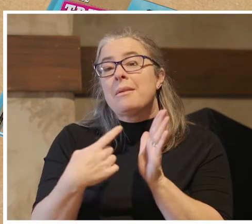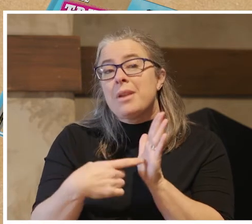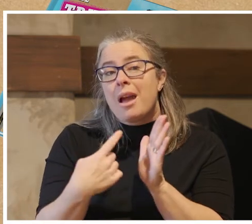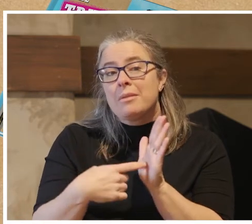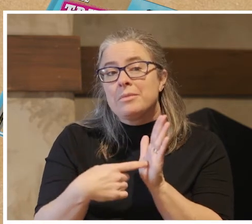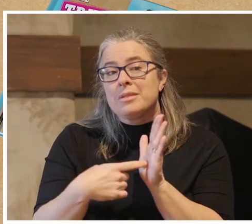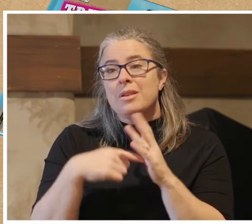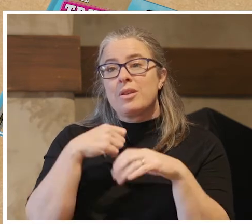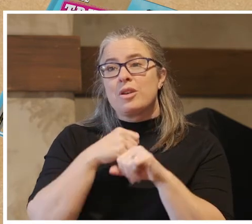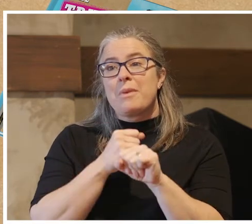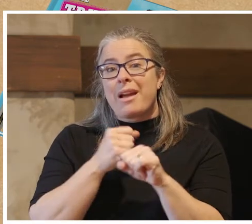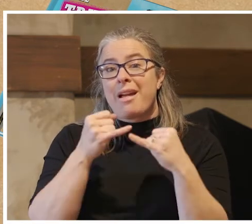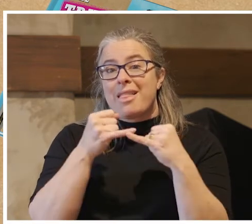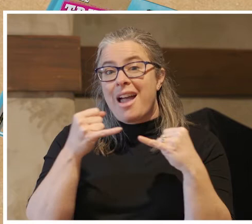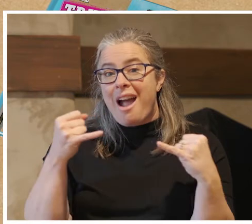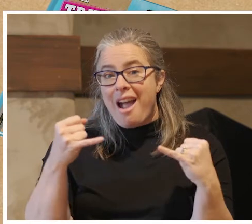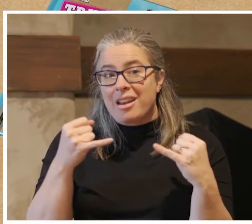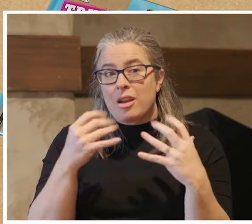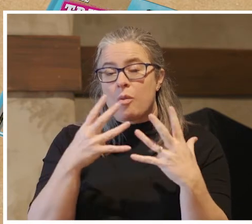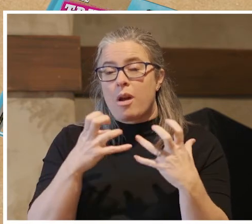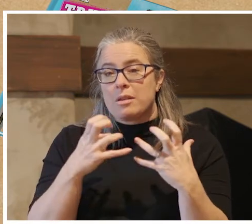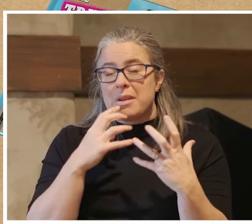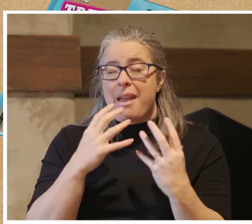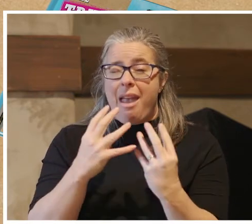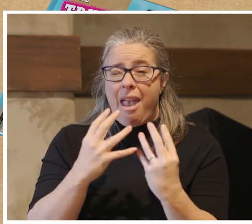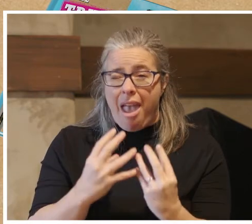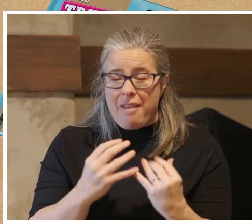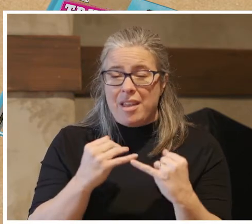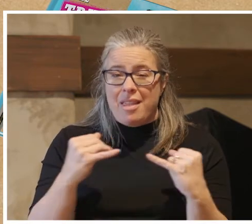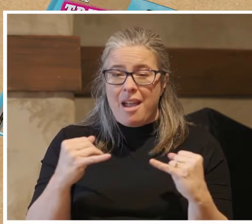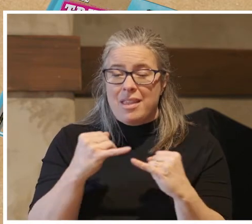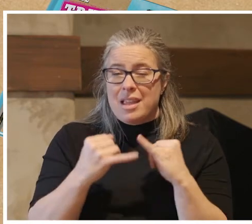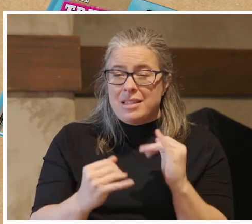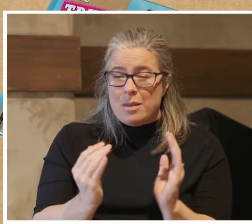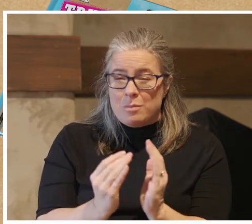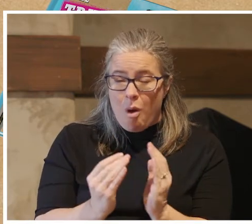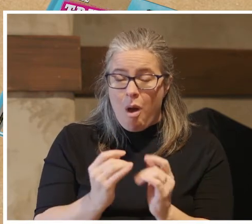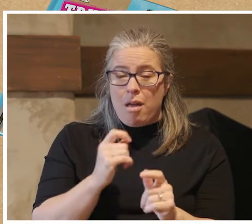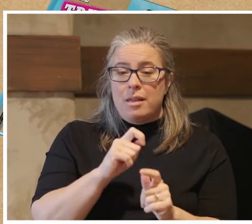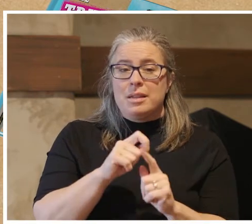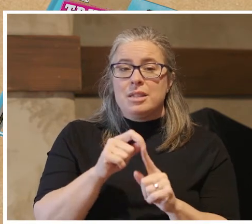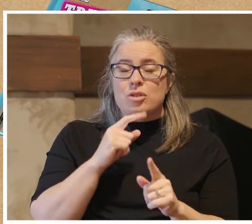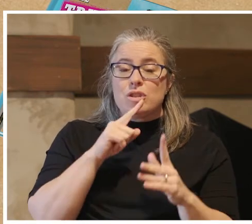Sometimes if you're making a line and you want it to be a heavy line that ends in a small line,